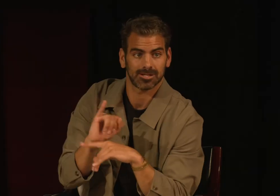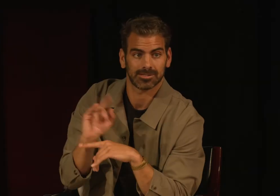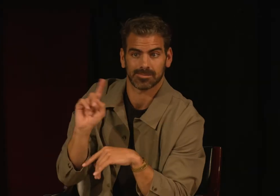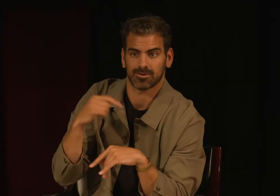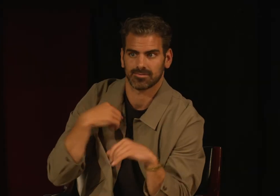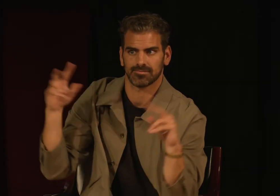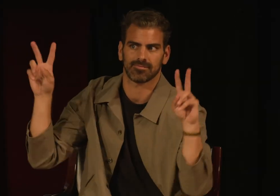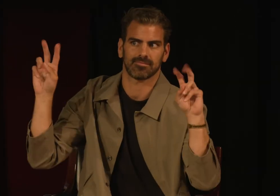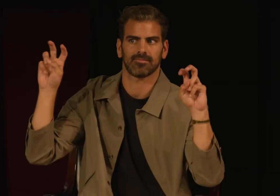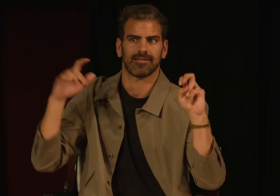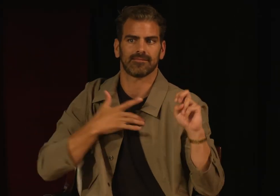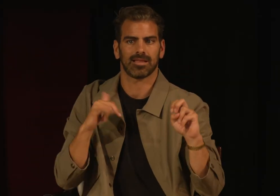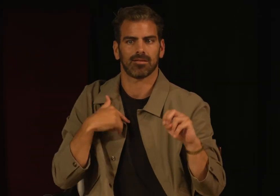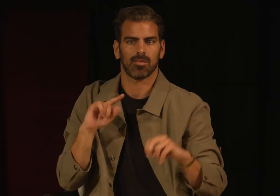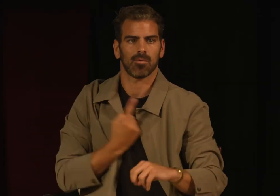That's been my experience in the Hollywood industry.